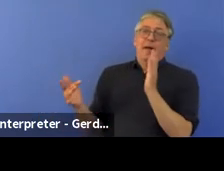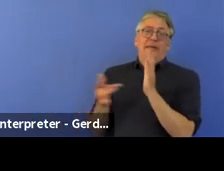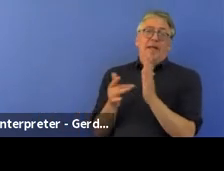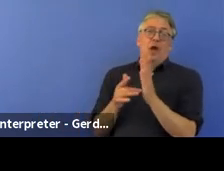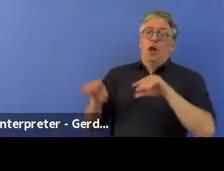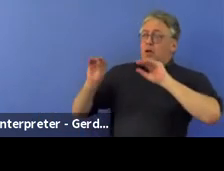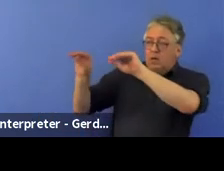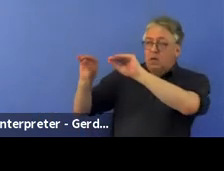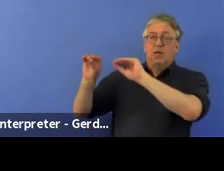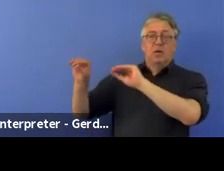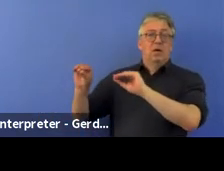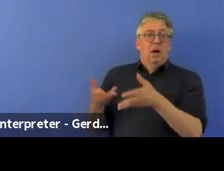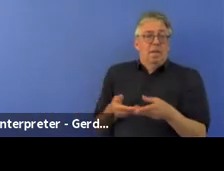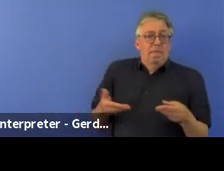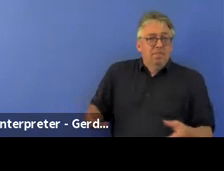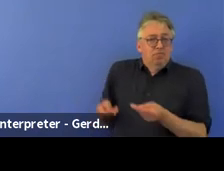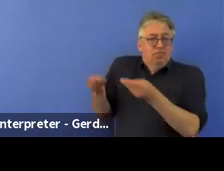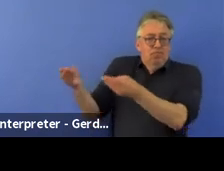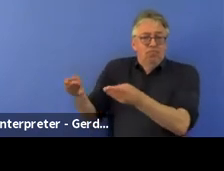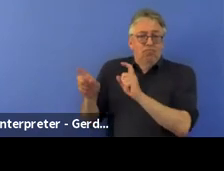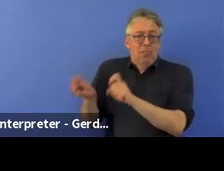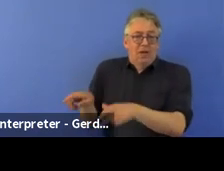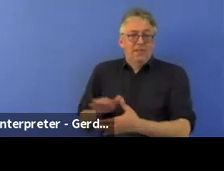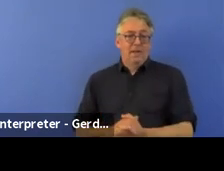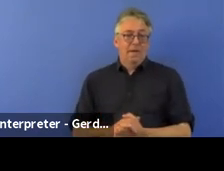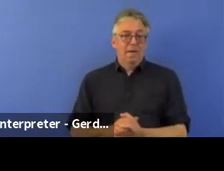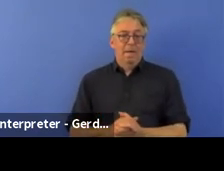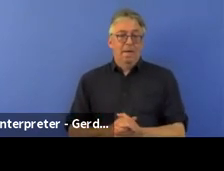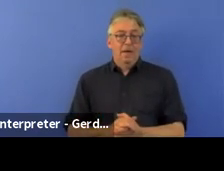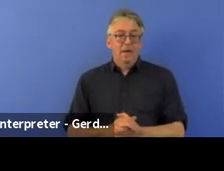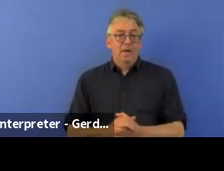caregivers and guardians. Through Sense